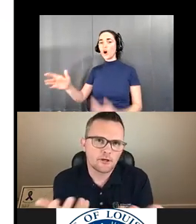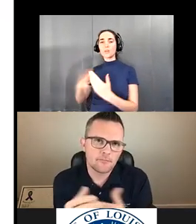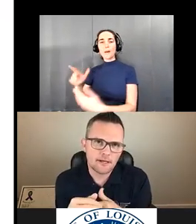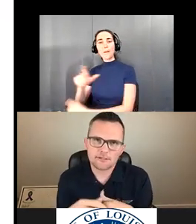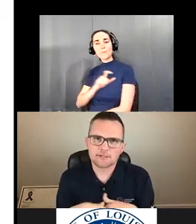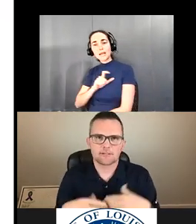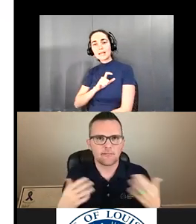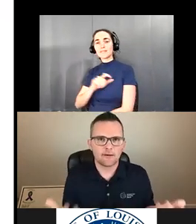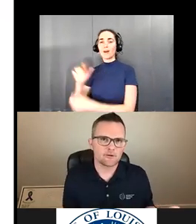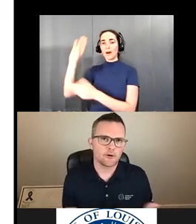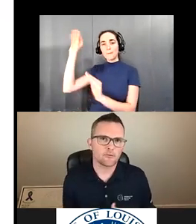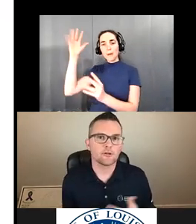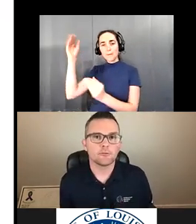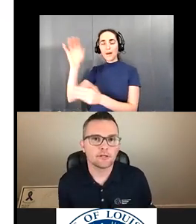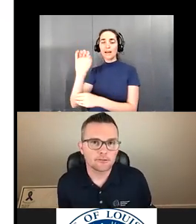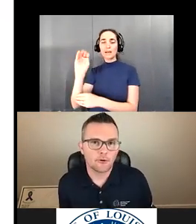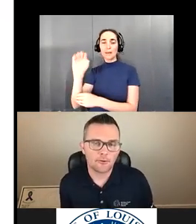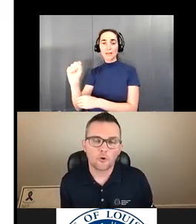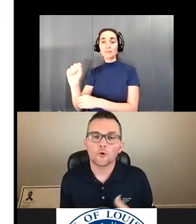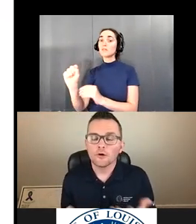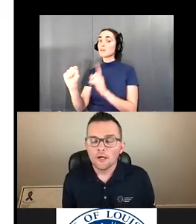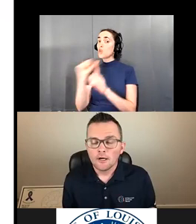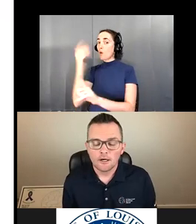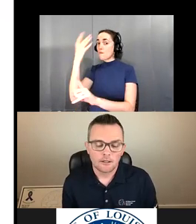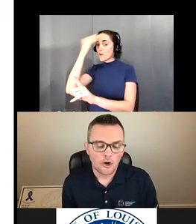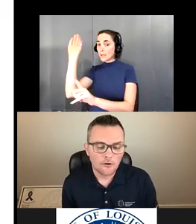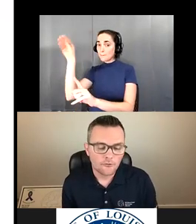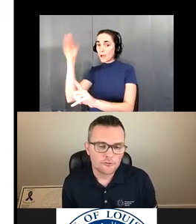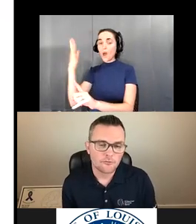to forget medics because they may respond with the police department or law enforcement